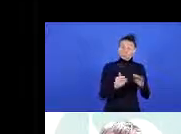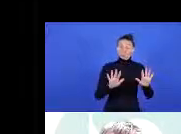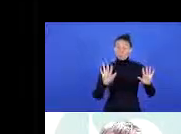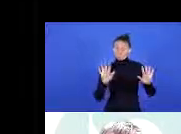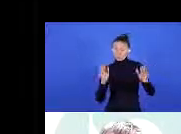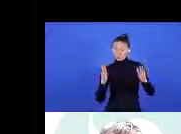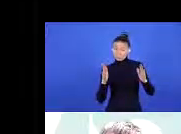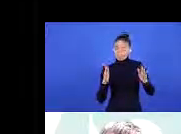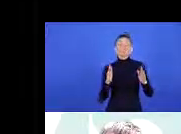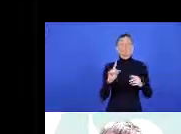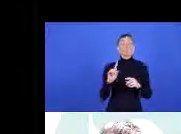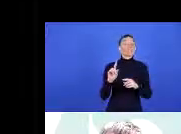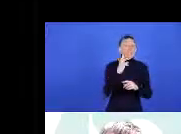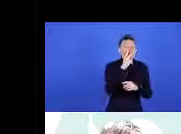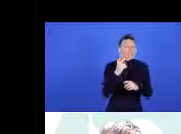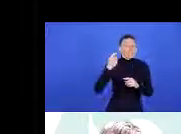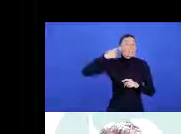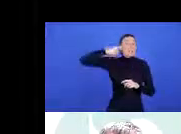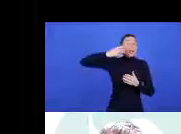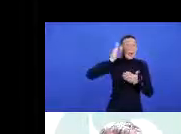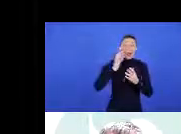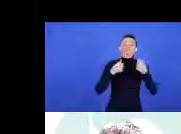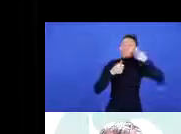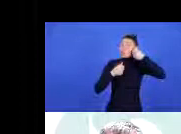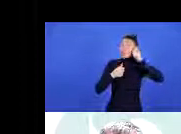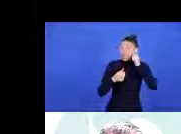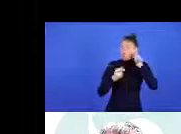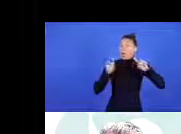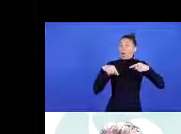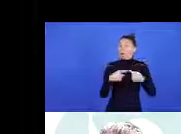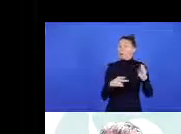problems. First fitting is usually ten days after